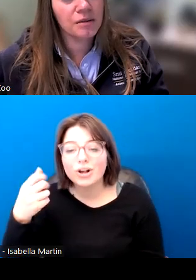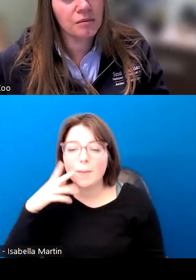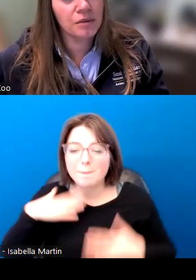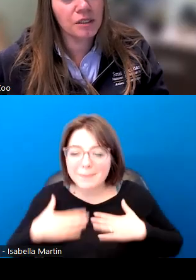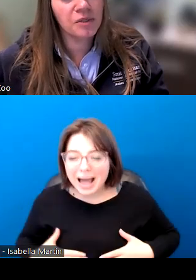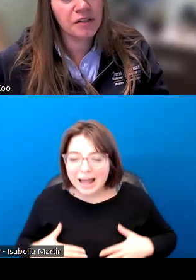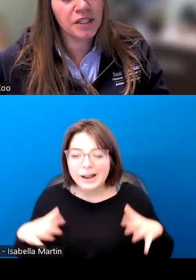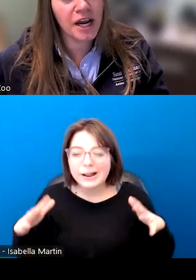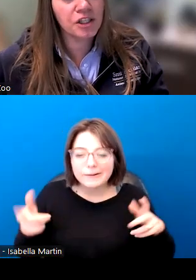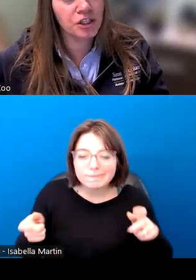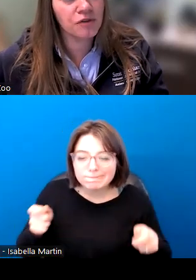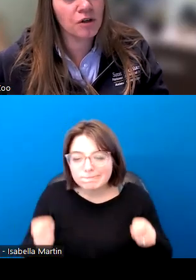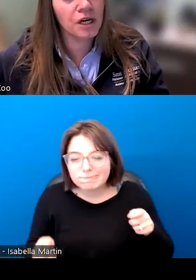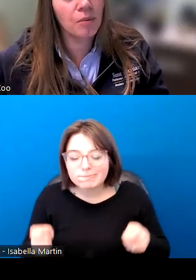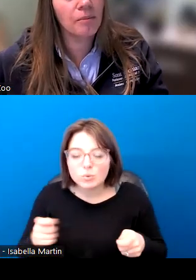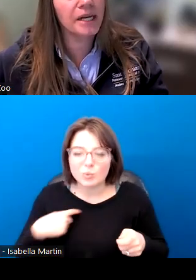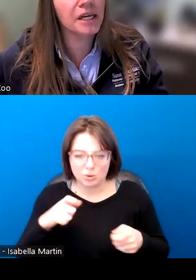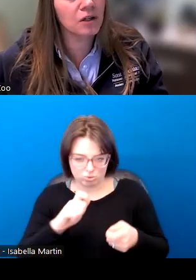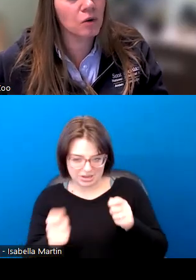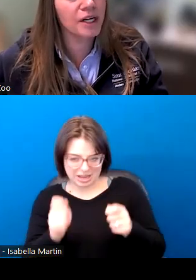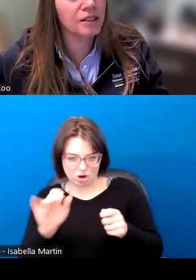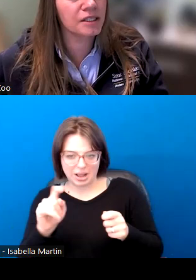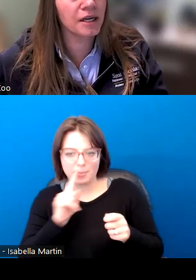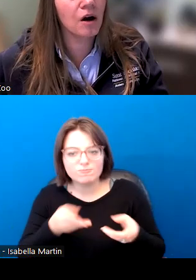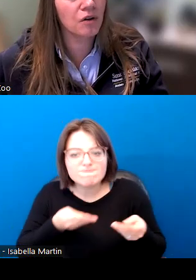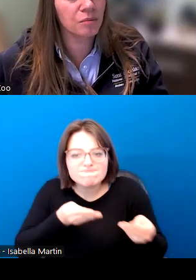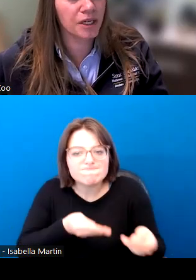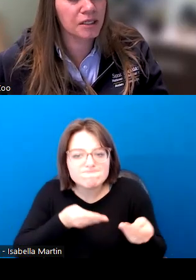some specific diet changes for her to help her maintain her weight and stay at a healthy place